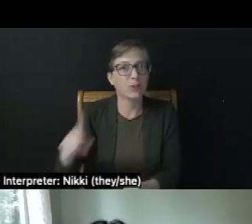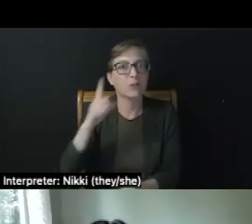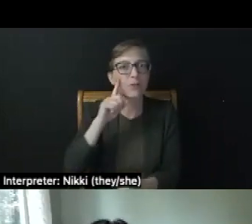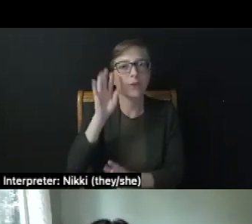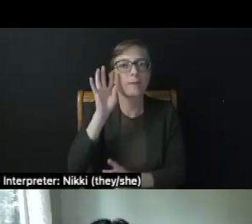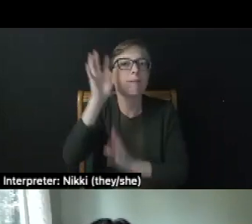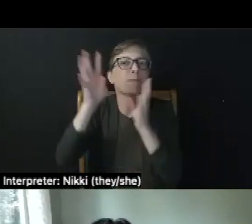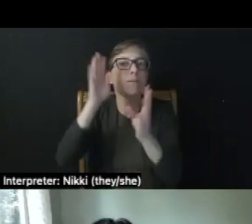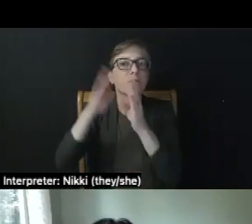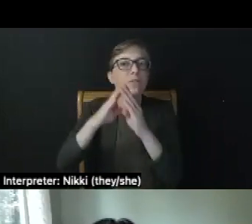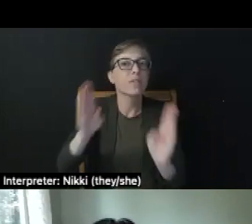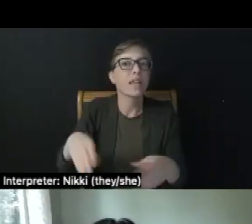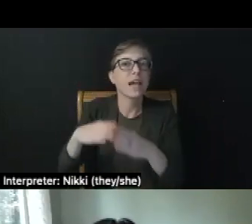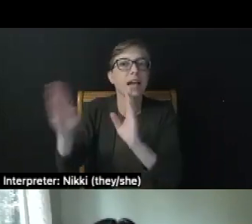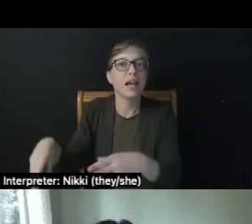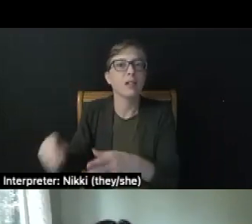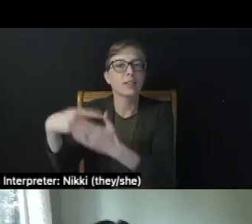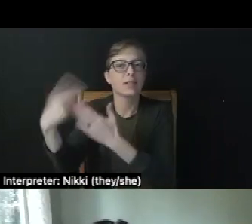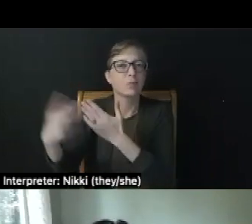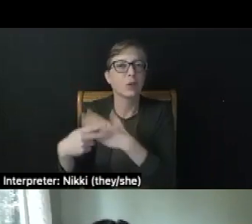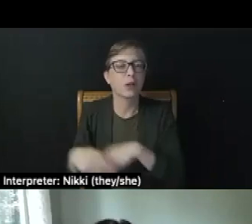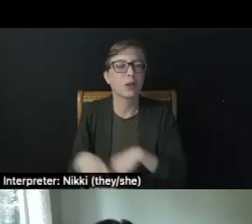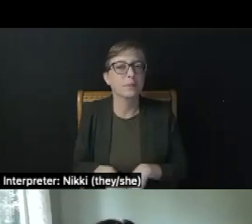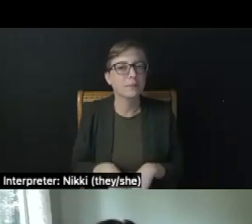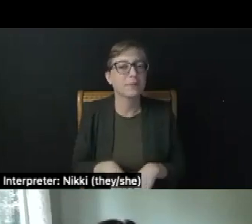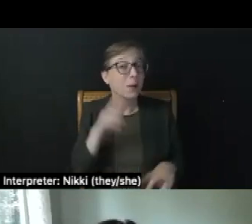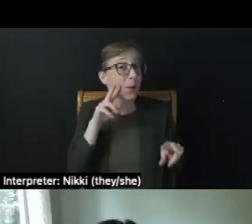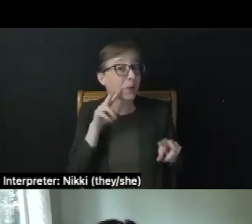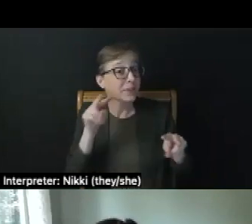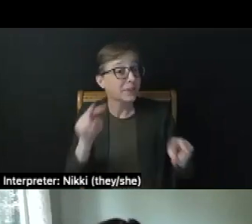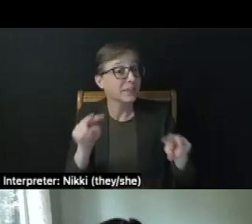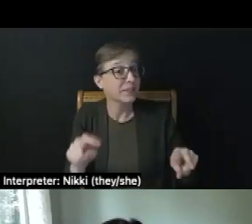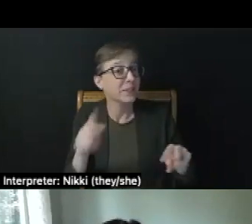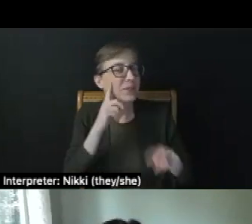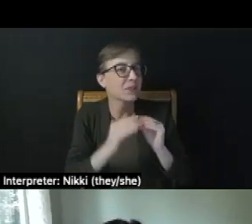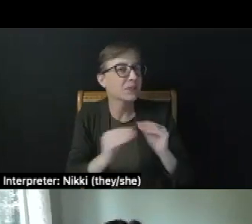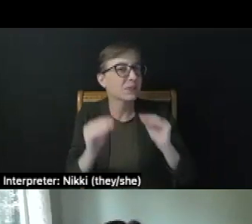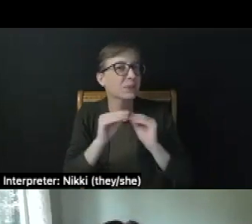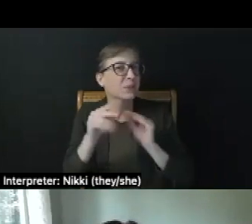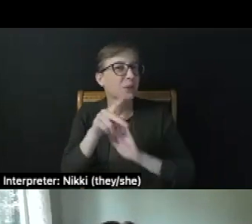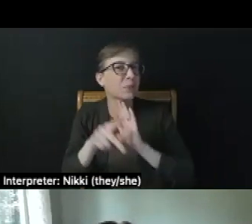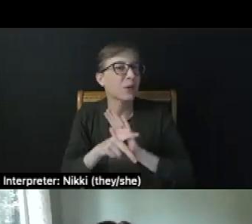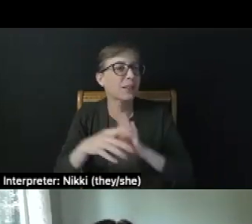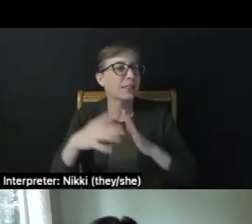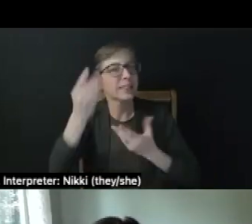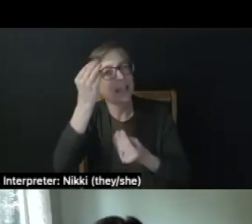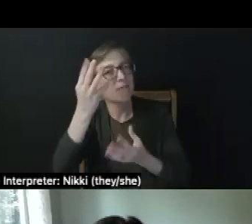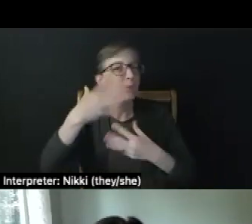So stay tuned for more policy briefs on this topic.